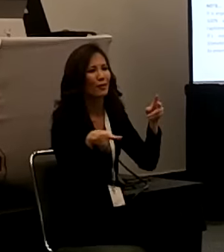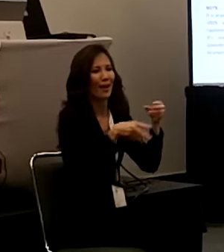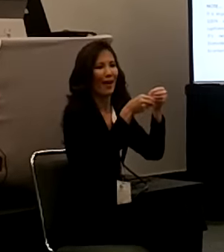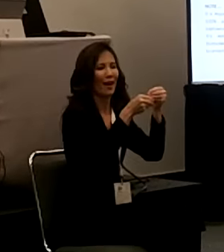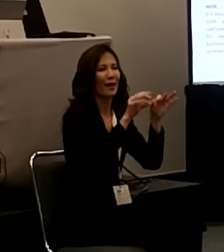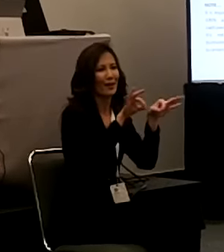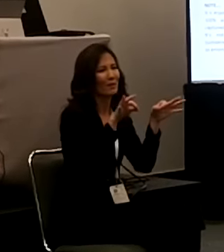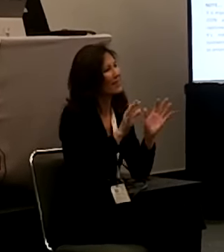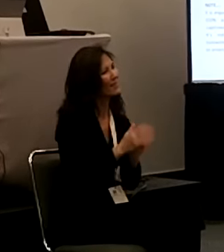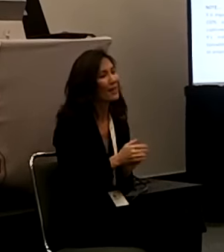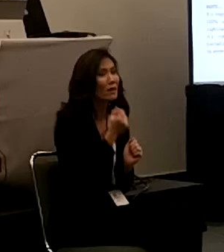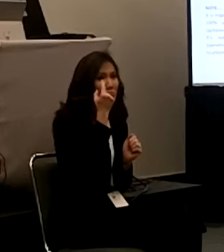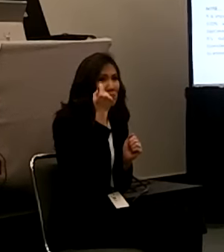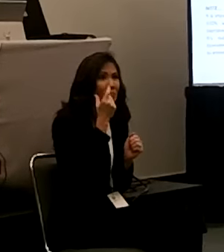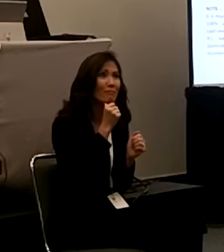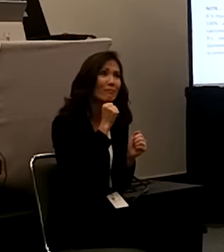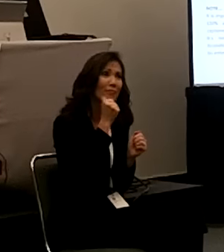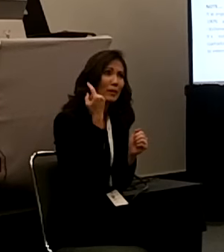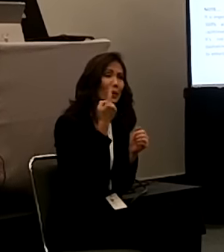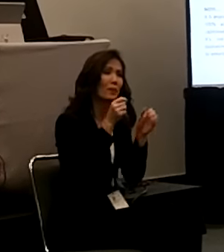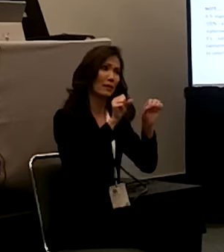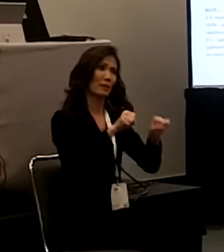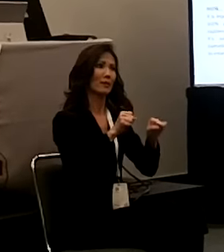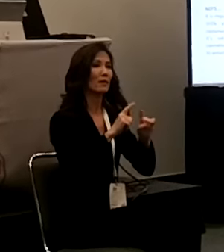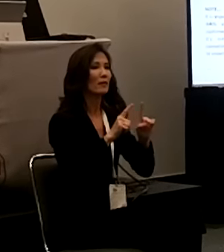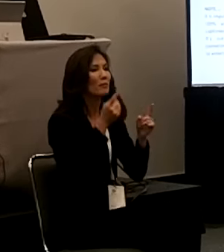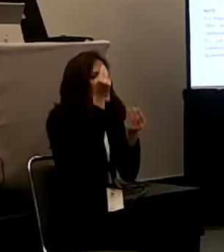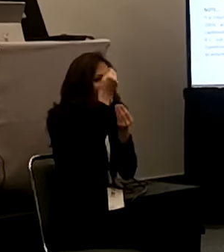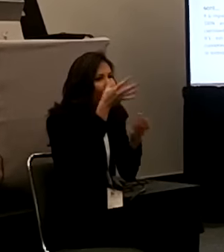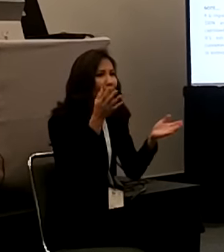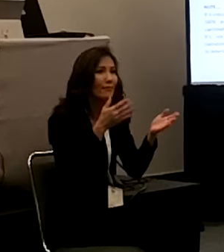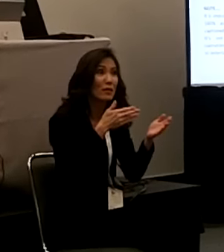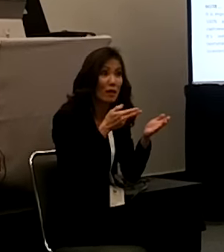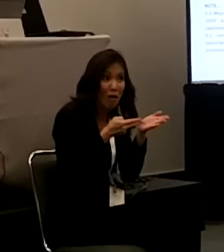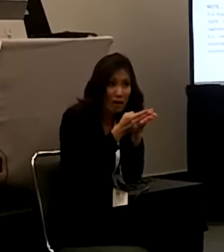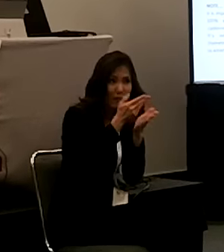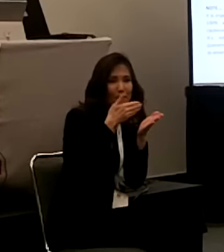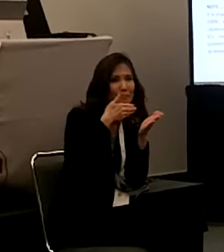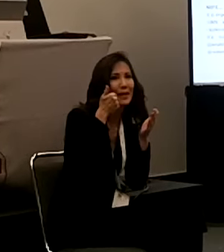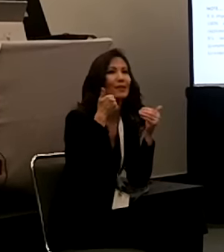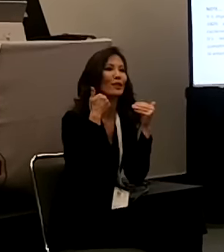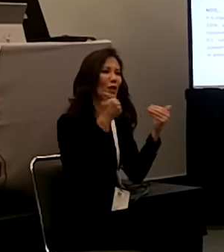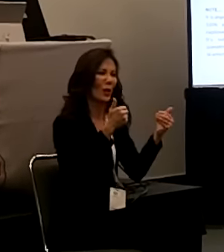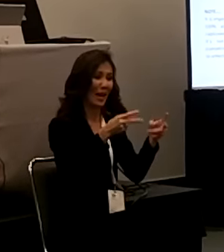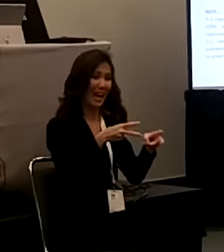but just know that the best thing to do is to get that ready to go before it goes live.